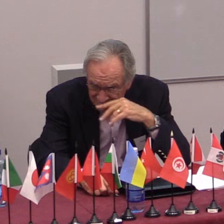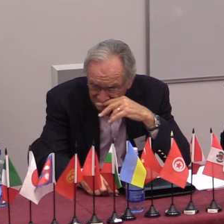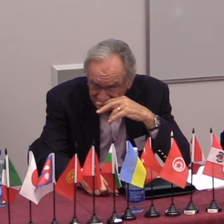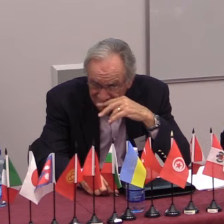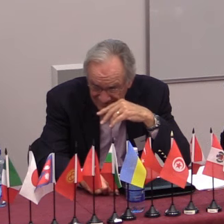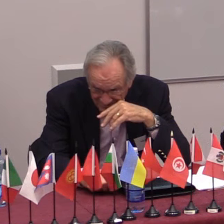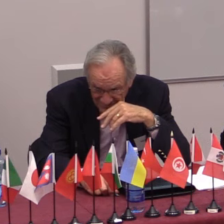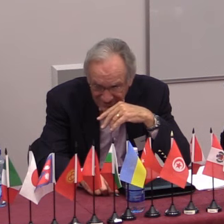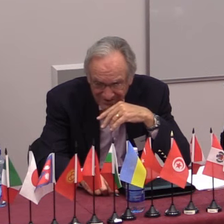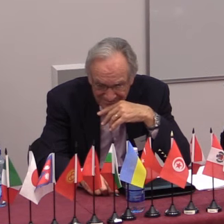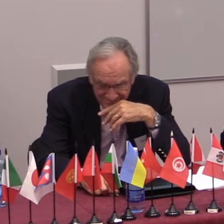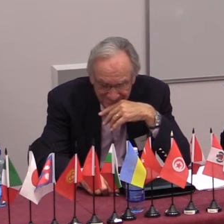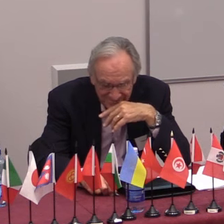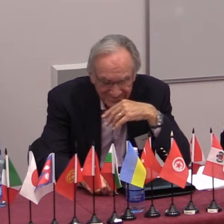best for them.